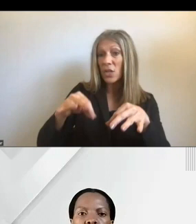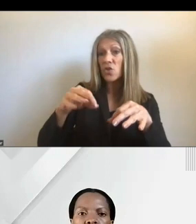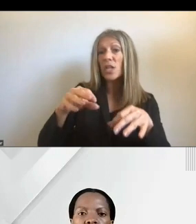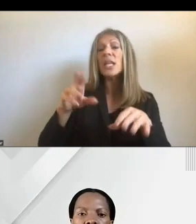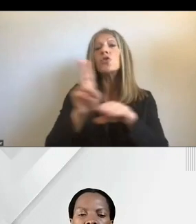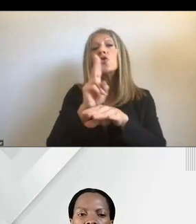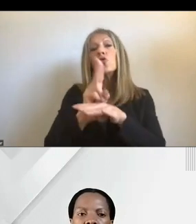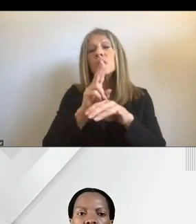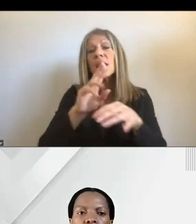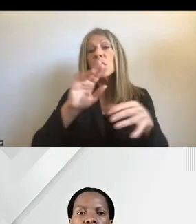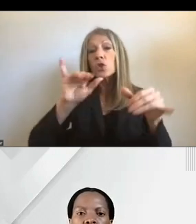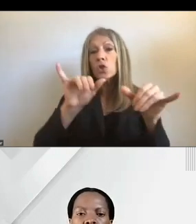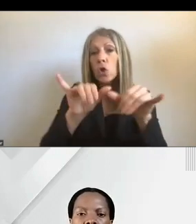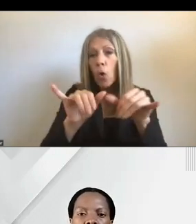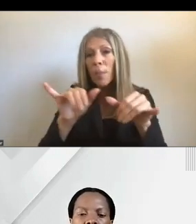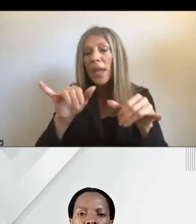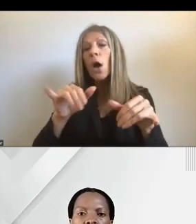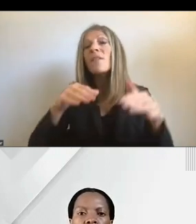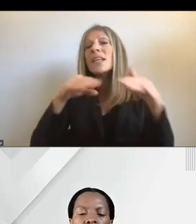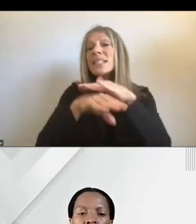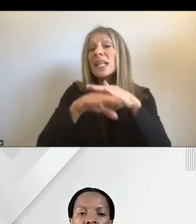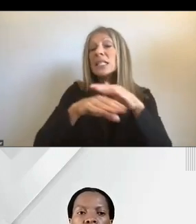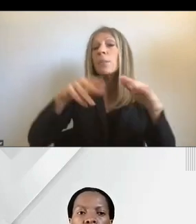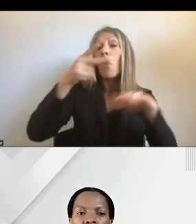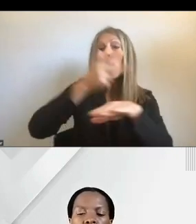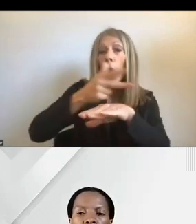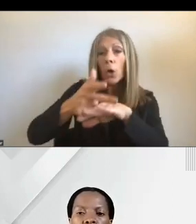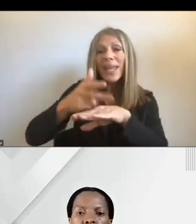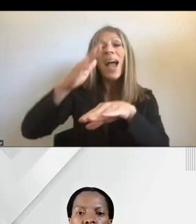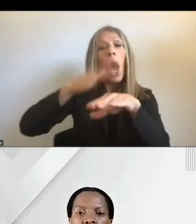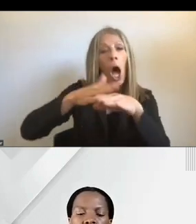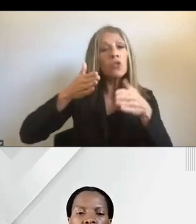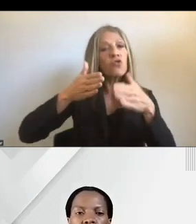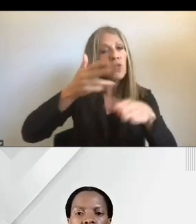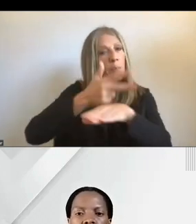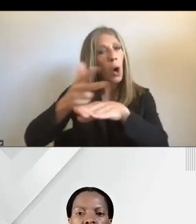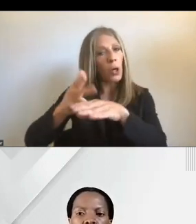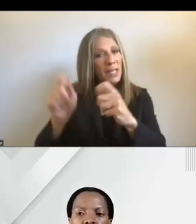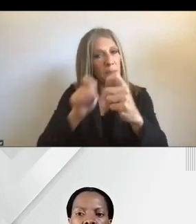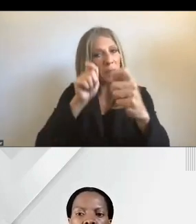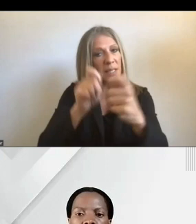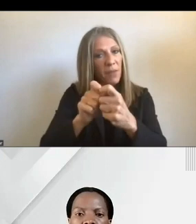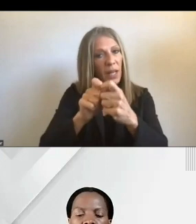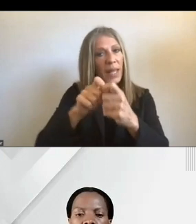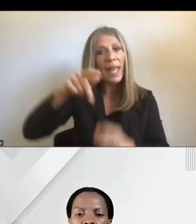scoping of accessible on-street parking specifically in the public right-of-way.